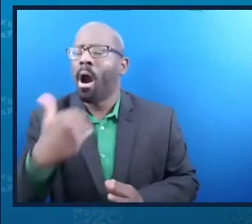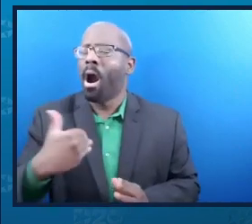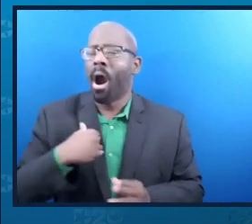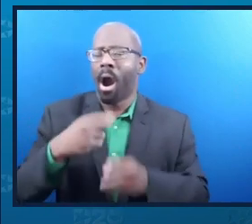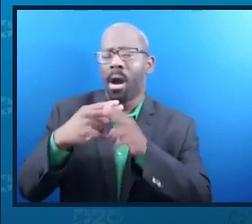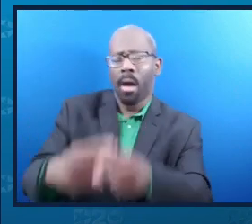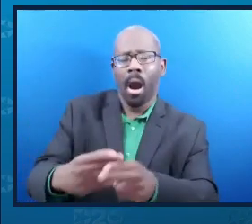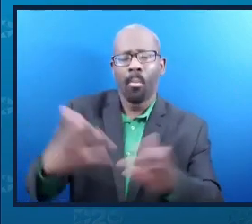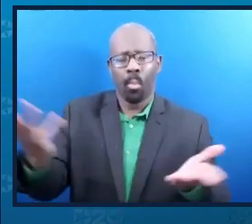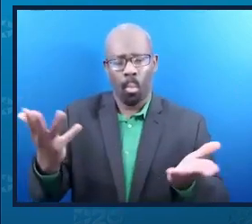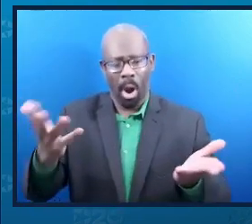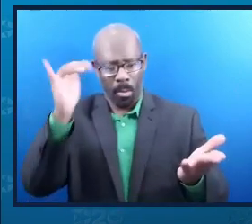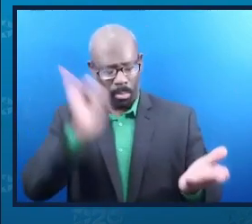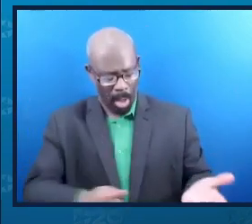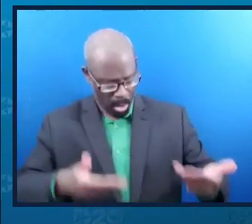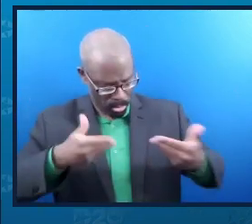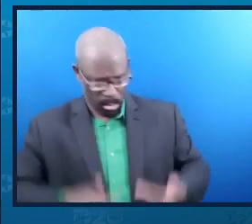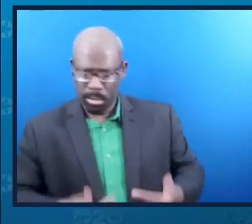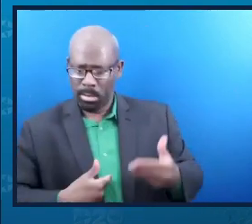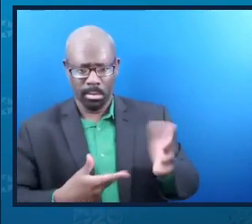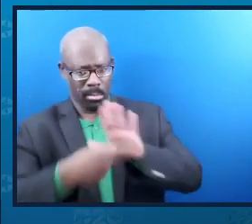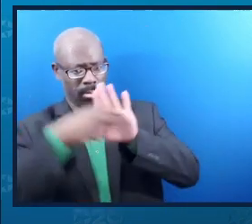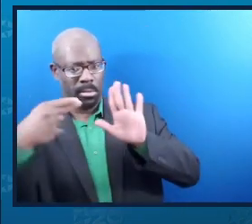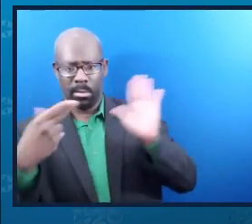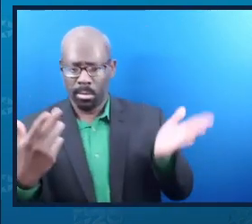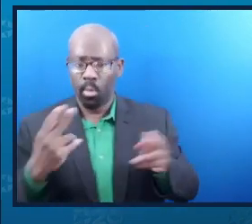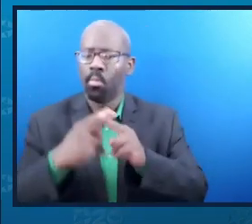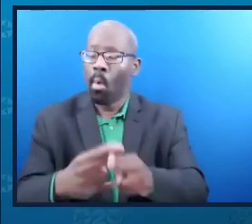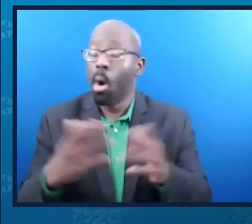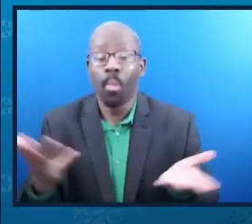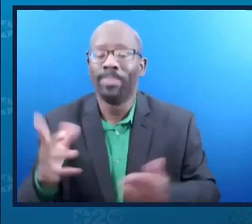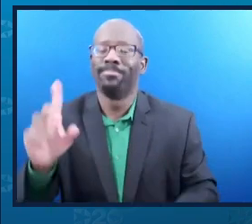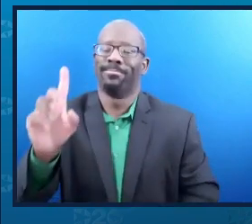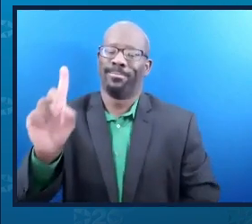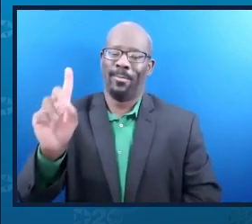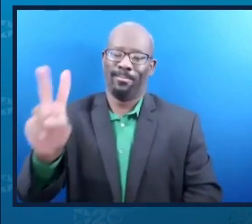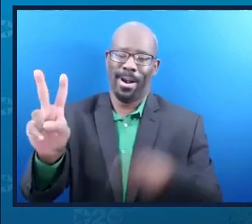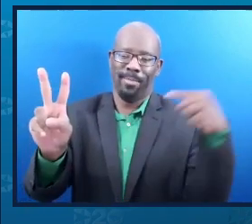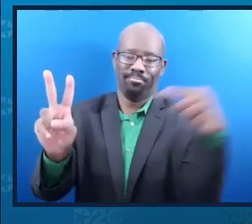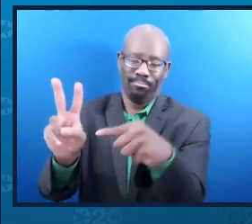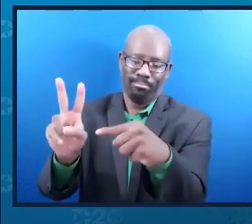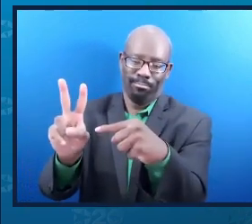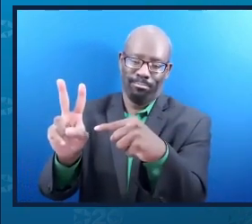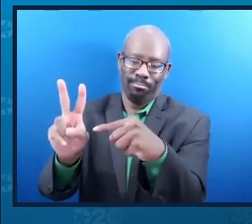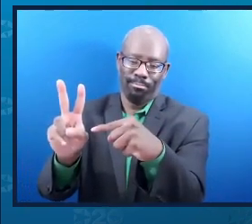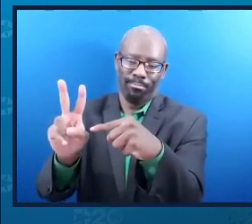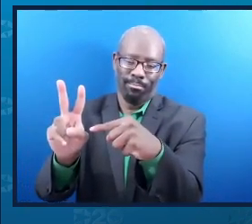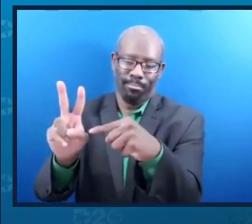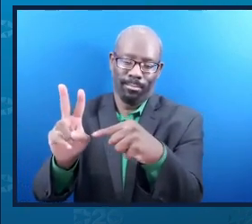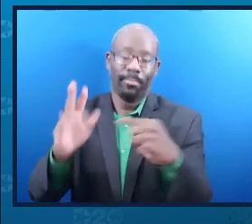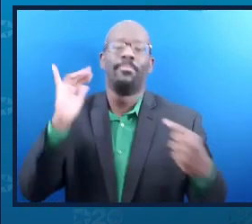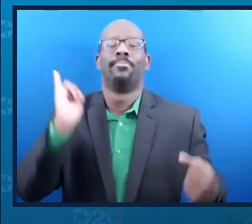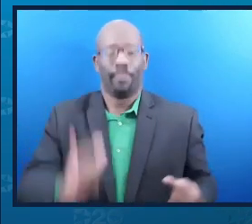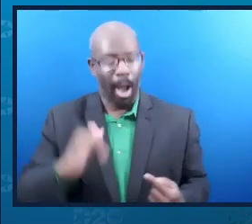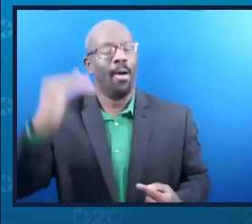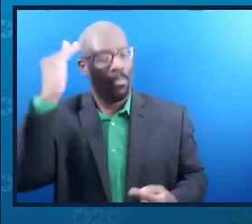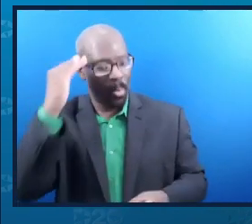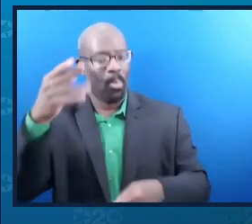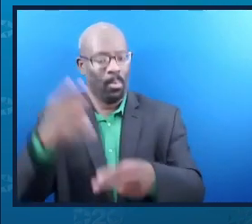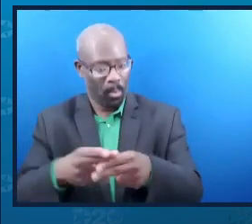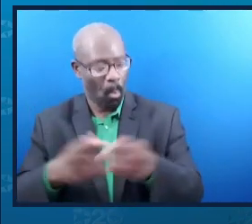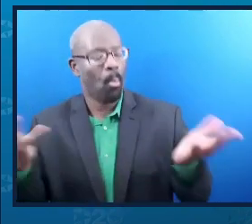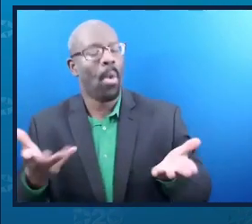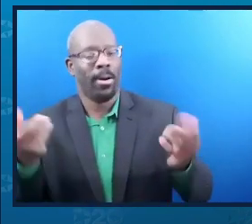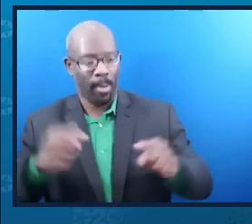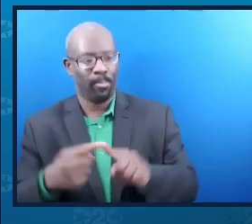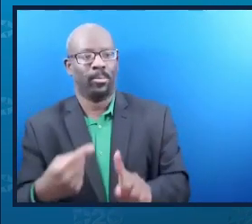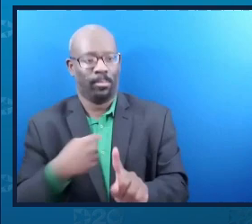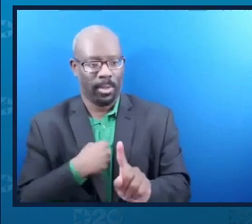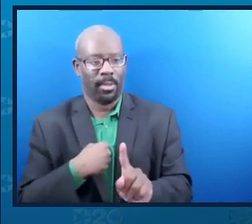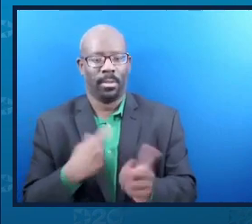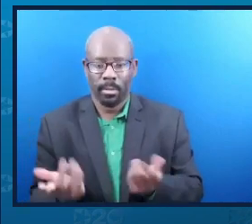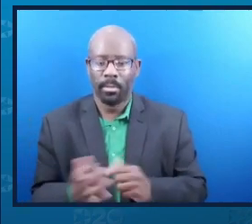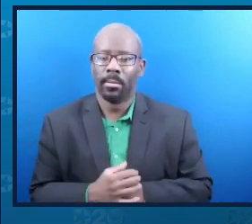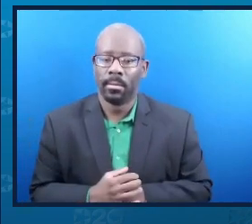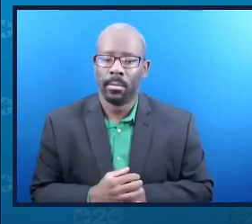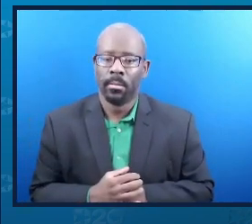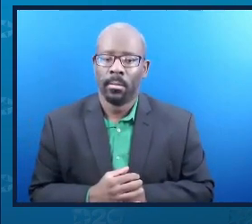NOW, WORKING TO END DOMESTIC SLY